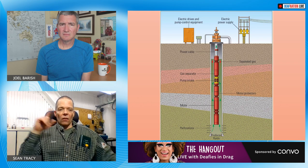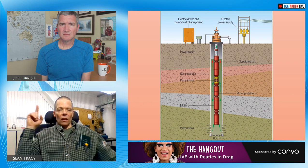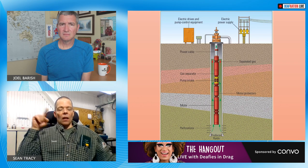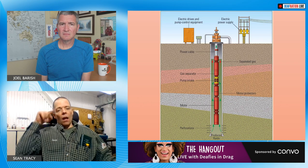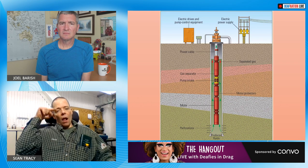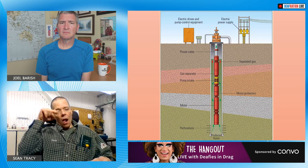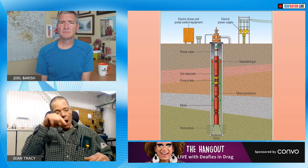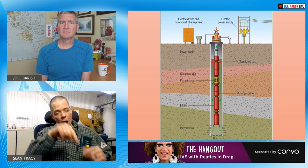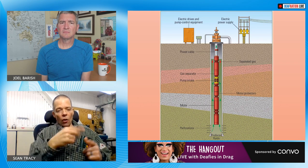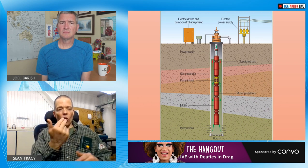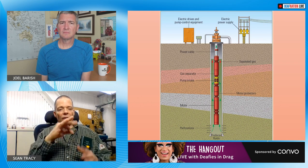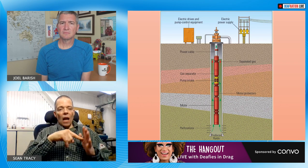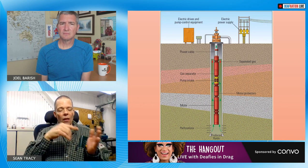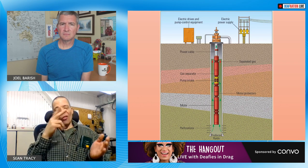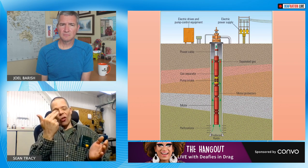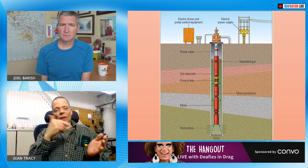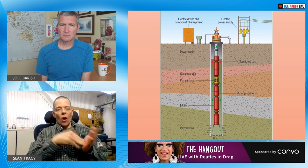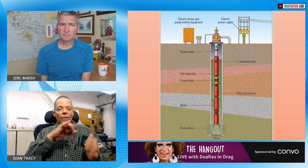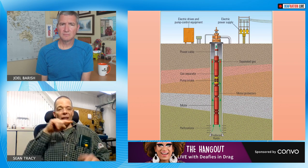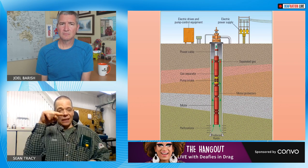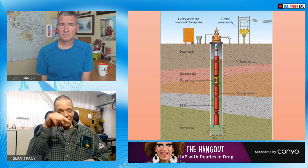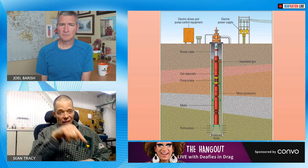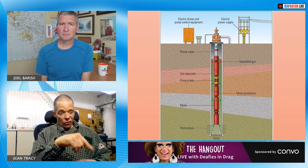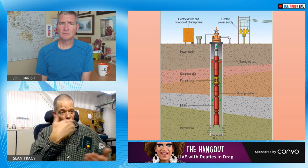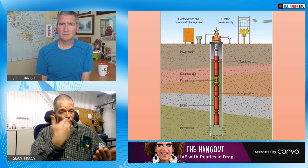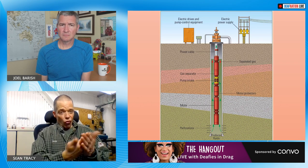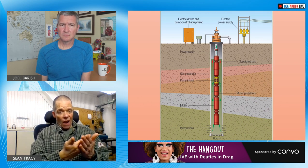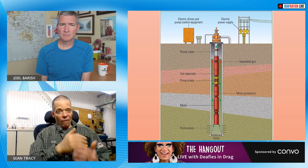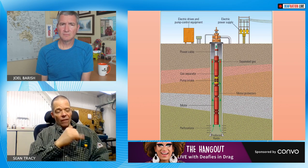go down 13,000 feet, once it hits the bottom,